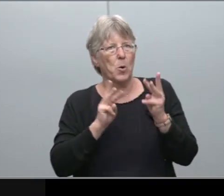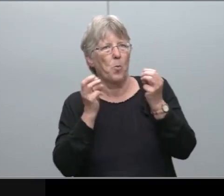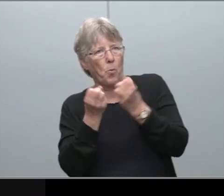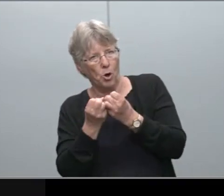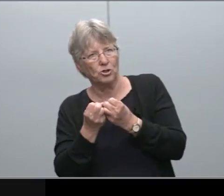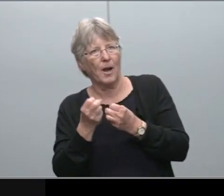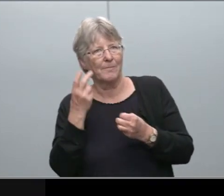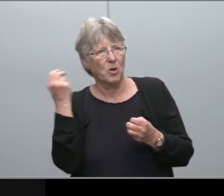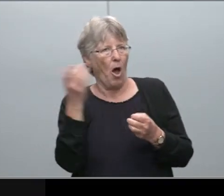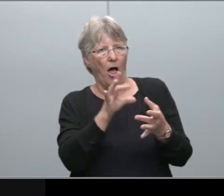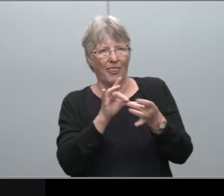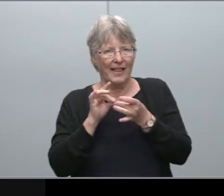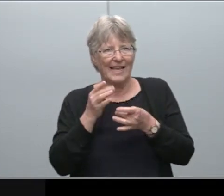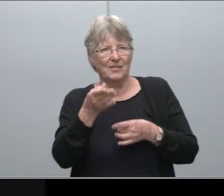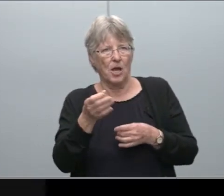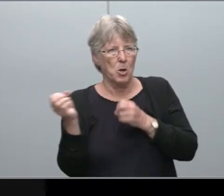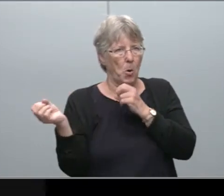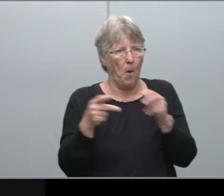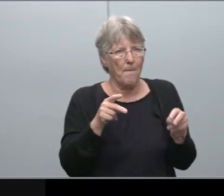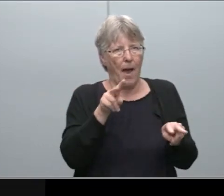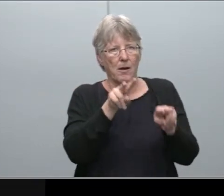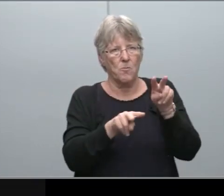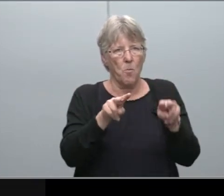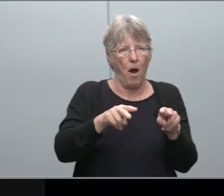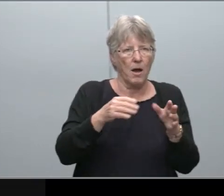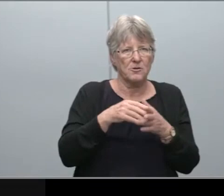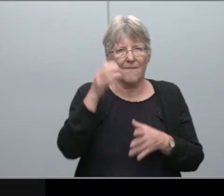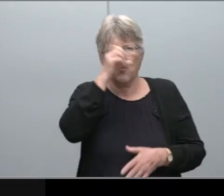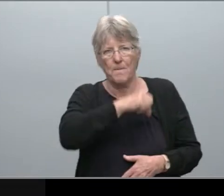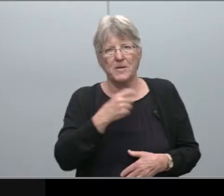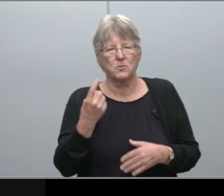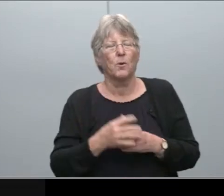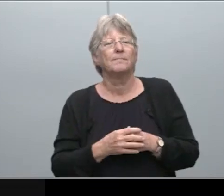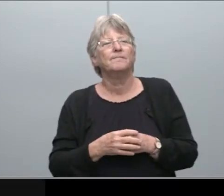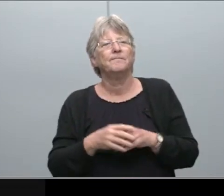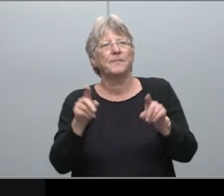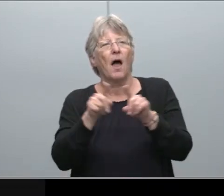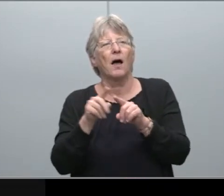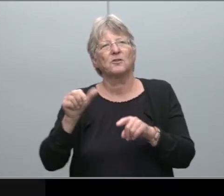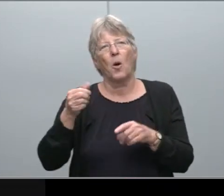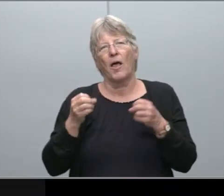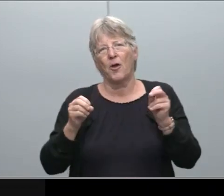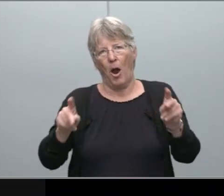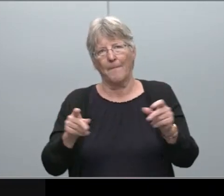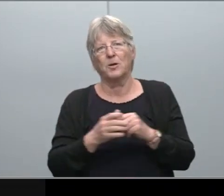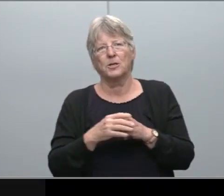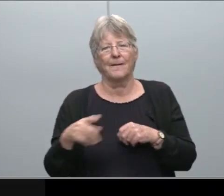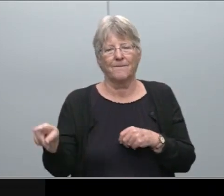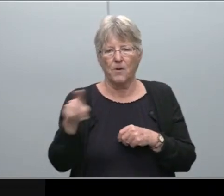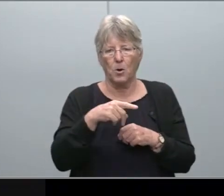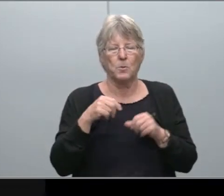to encourage everybody who submitted ideas of ways that we can make CAC better or things that you would like to see,